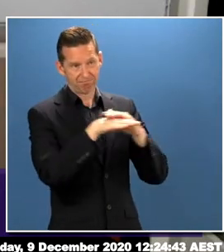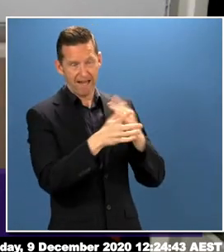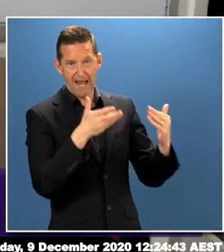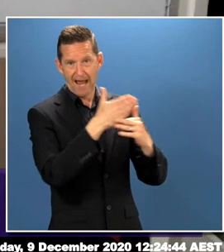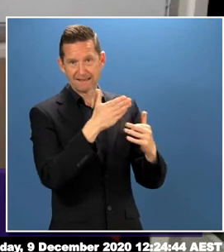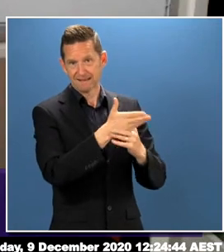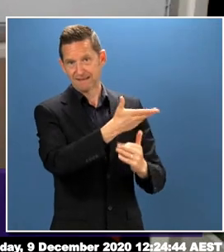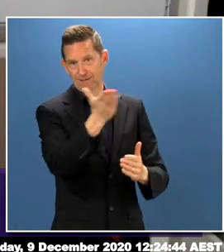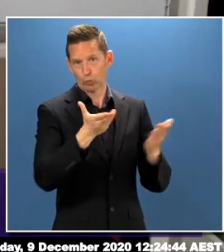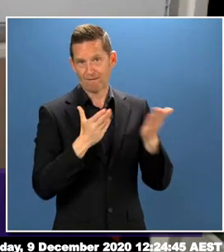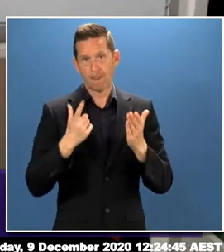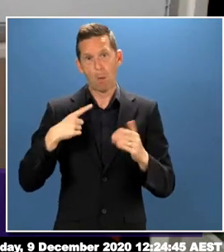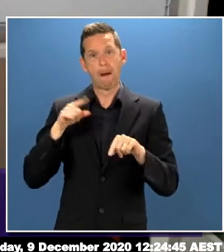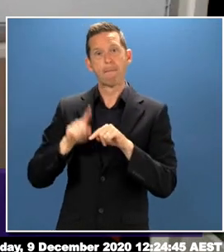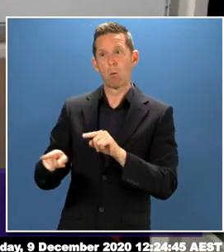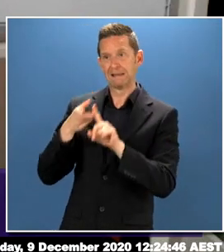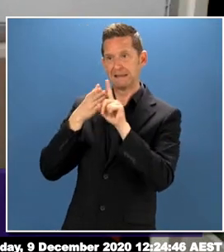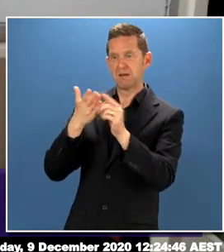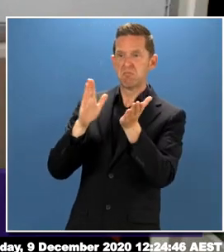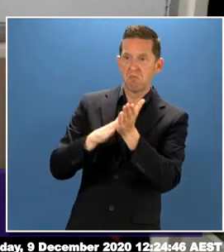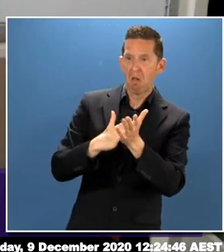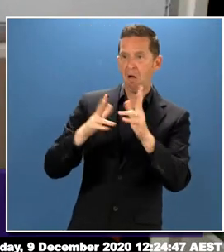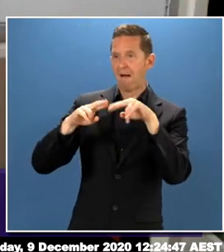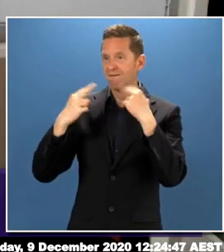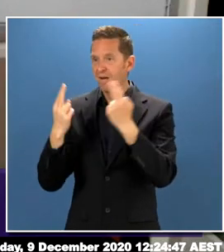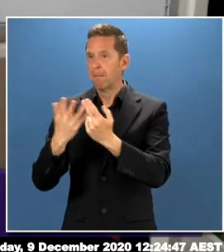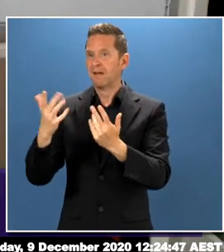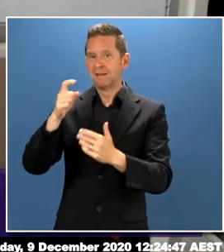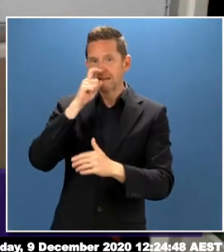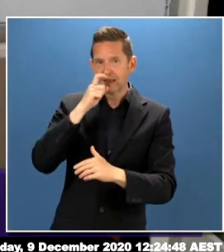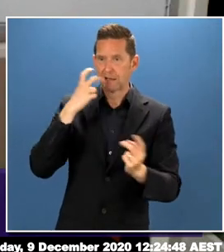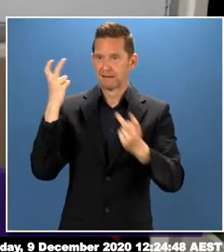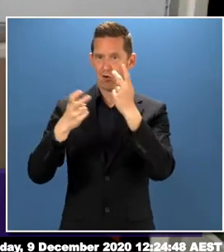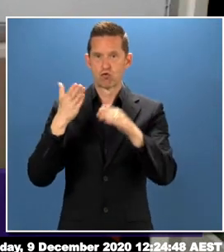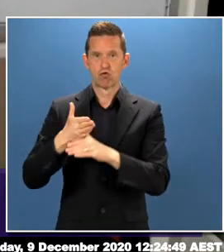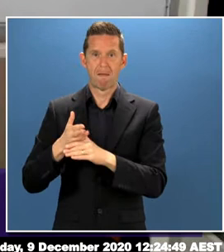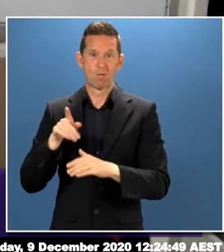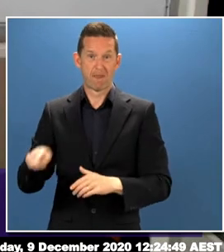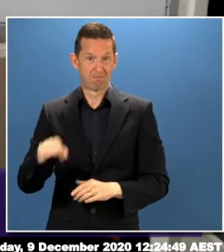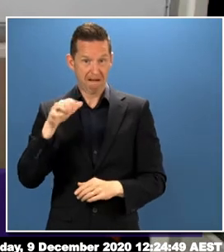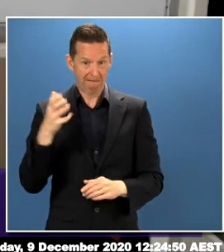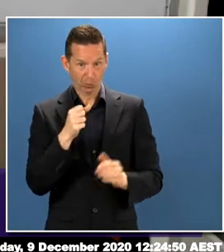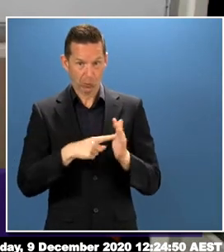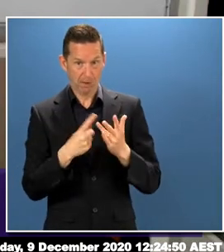So their parents need to actually fill this gap and do this role because there isn't anyone else who can do it.